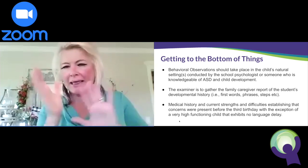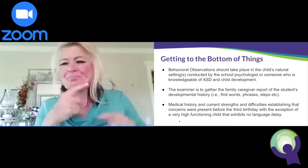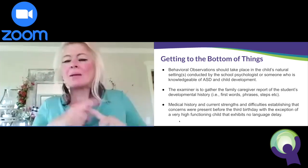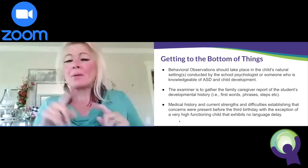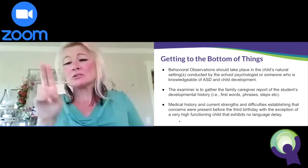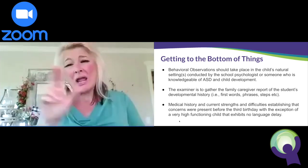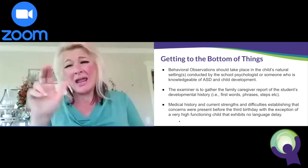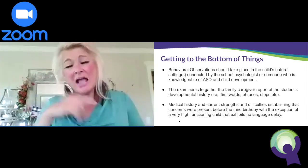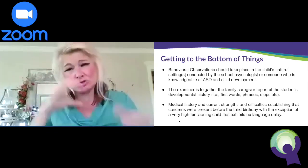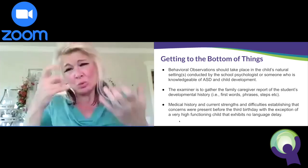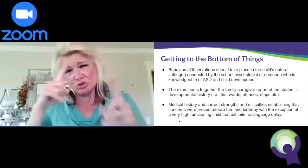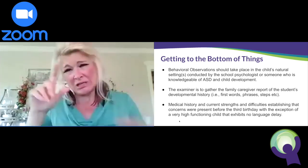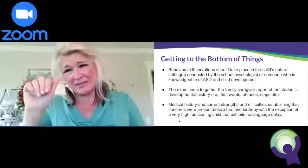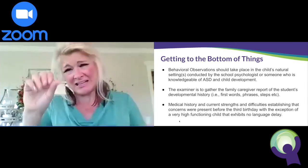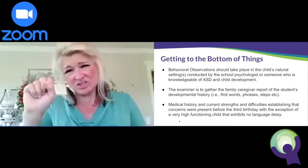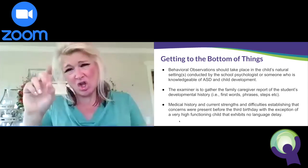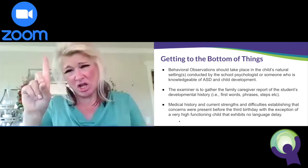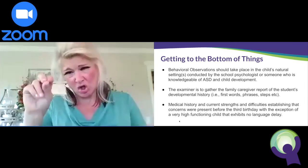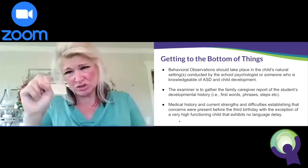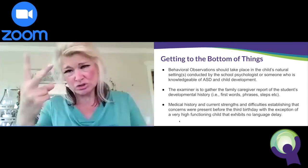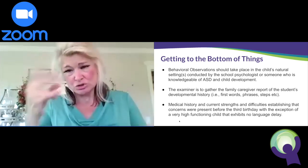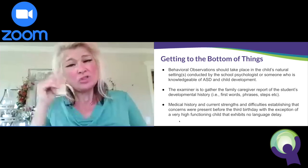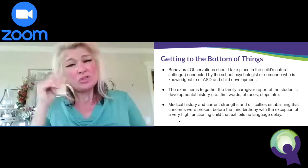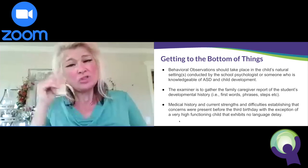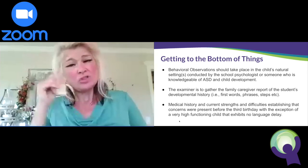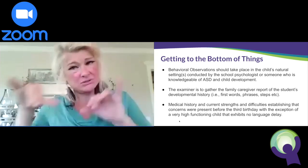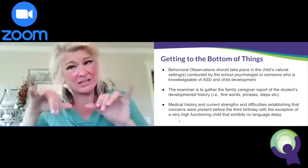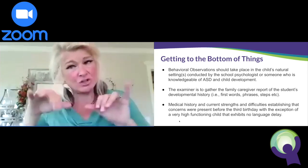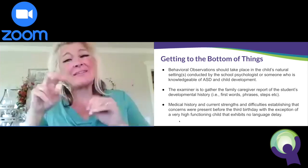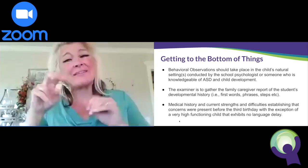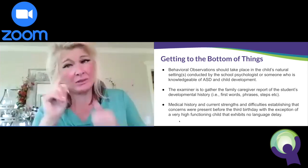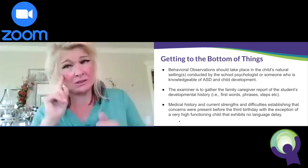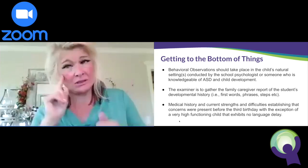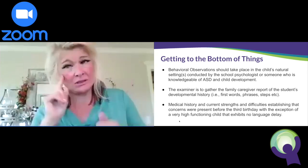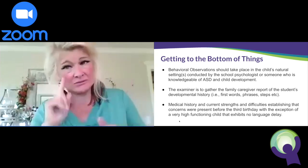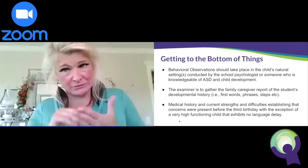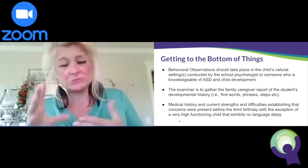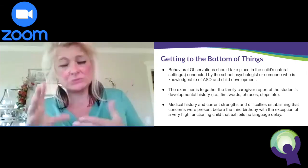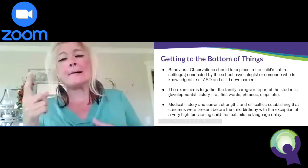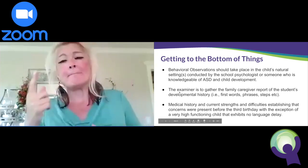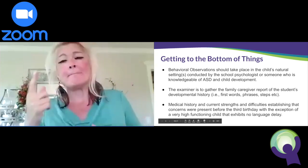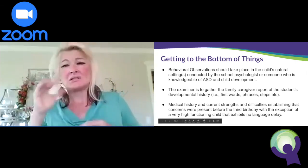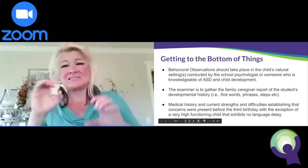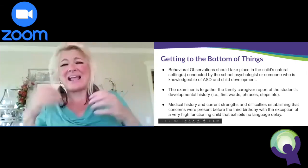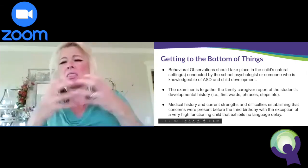assessing it directly versus indirectly. With looking at the different